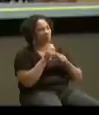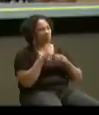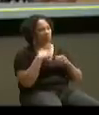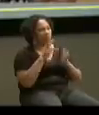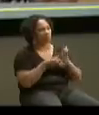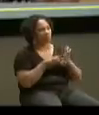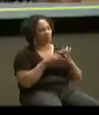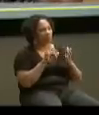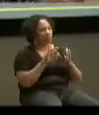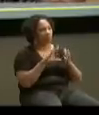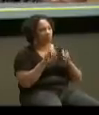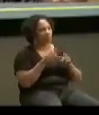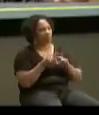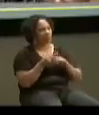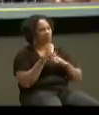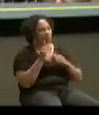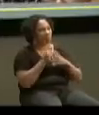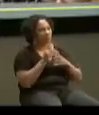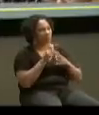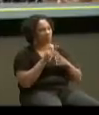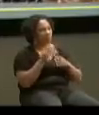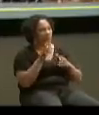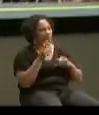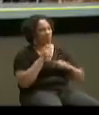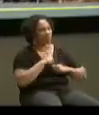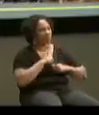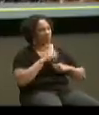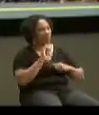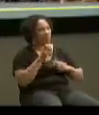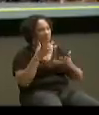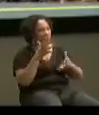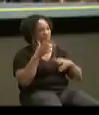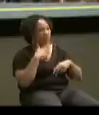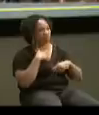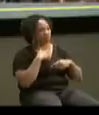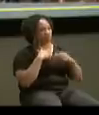OFFICER, AND ALSO I AM A DISABLED VETERAN, SERVICES